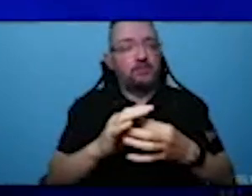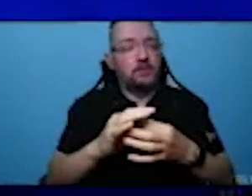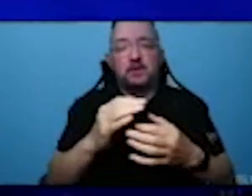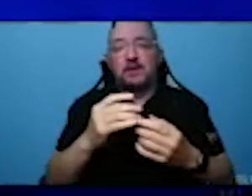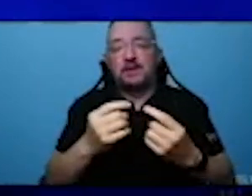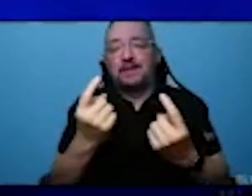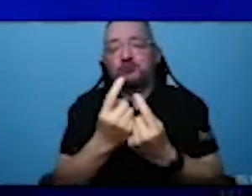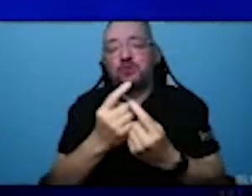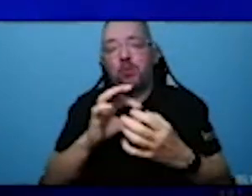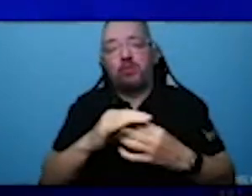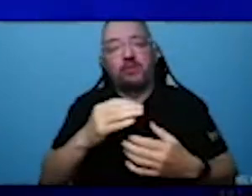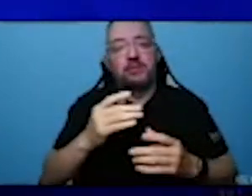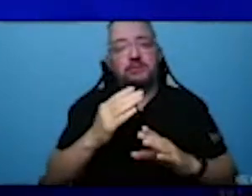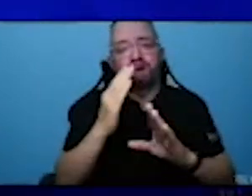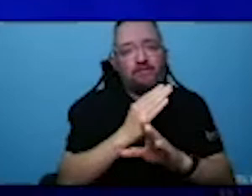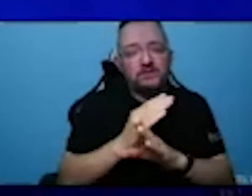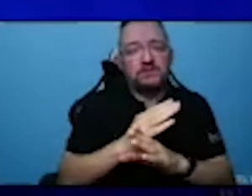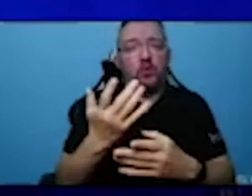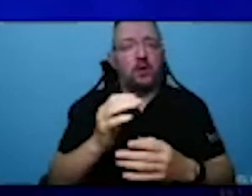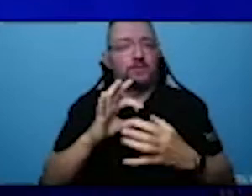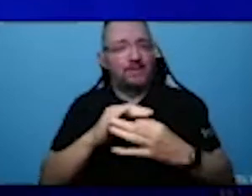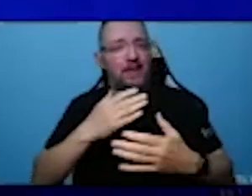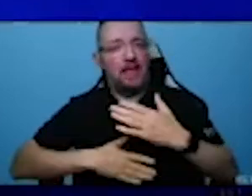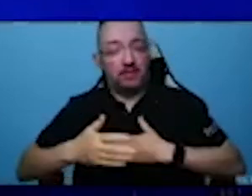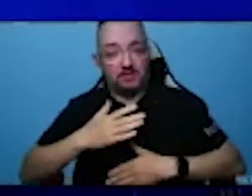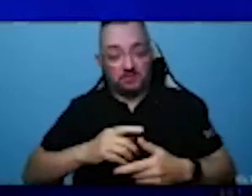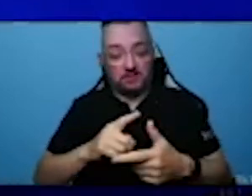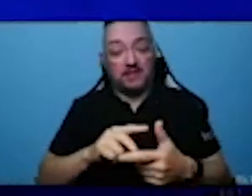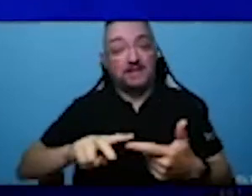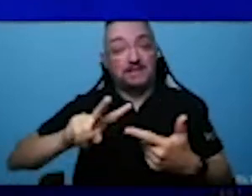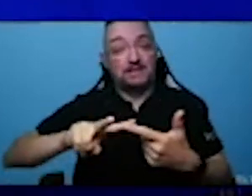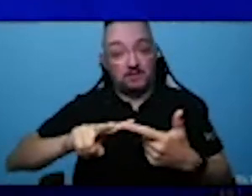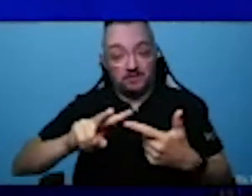Um, secondly what came out very clearly was a real need for engagement.